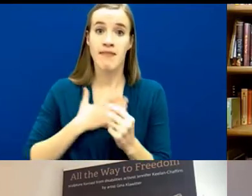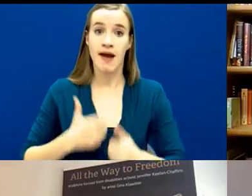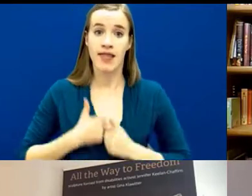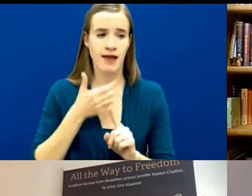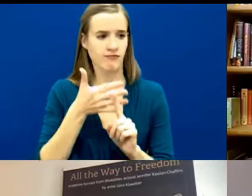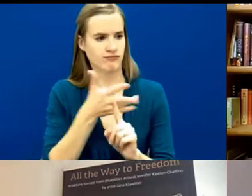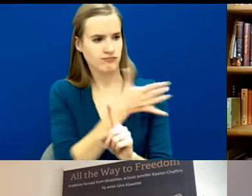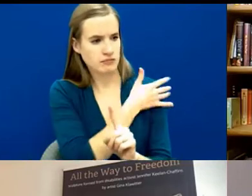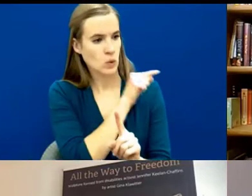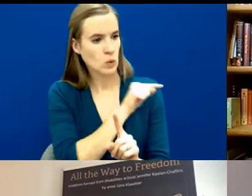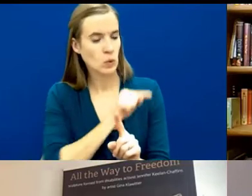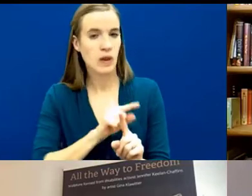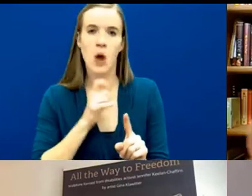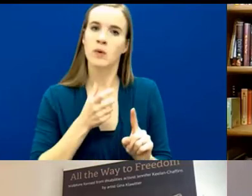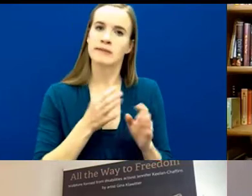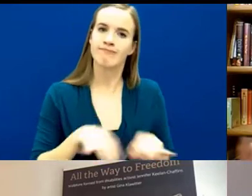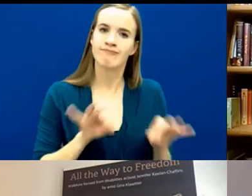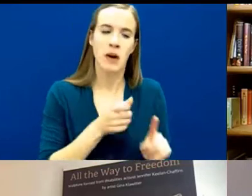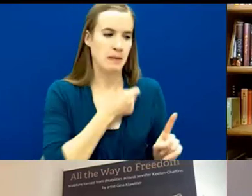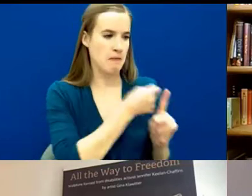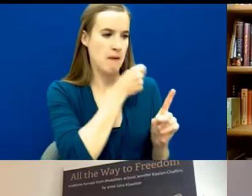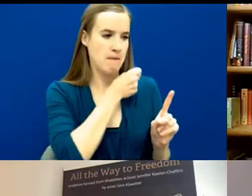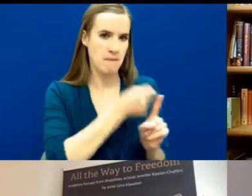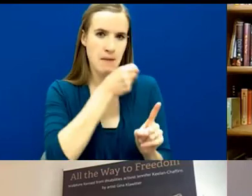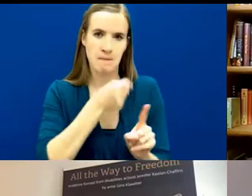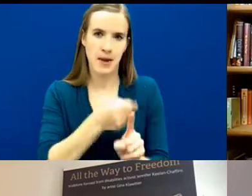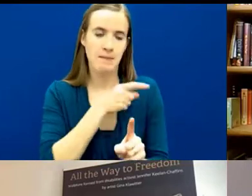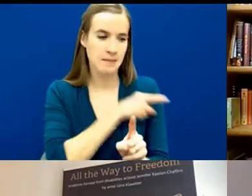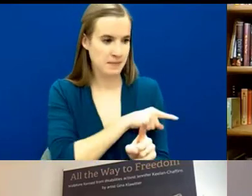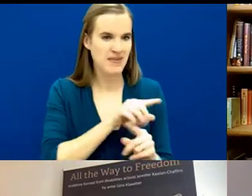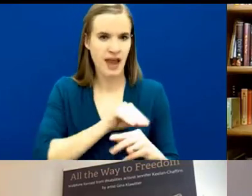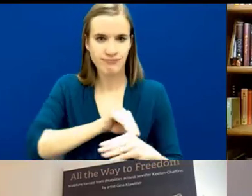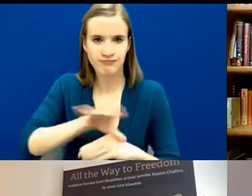moments in changing and shaping American culture. And I thought of the Americans